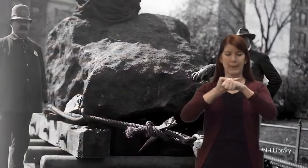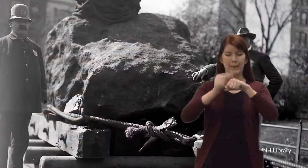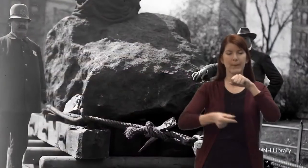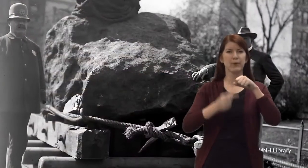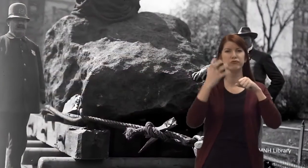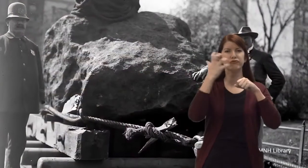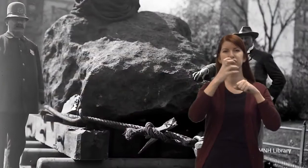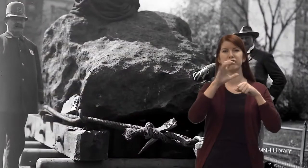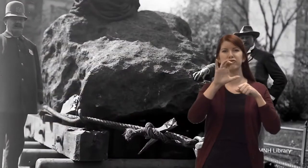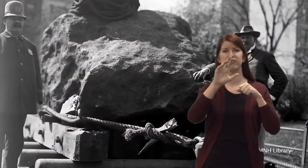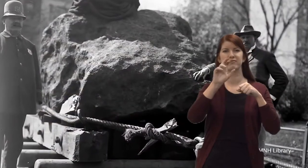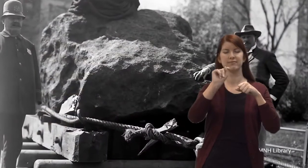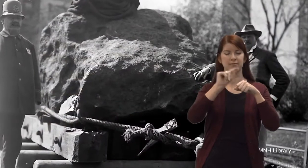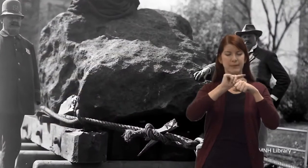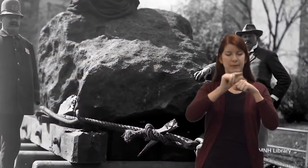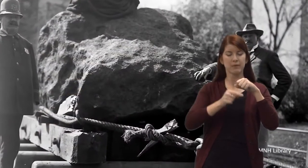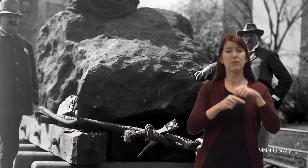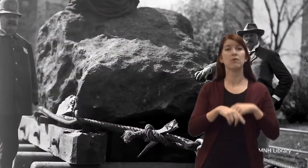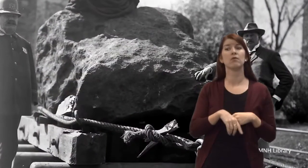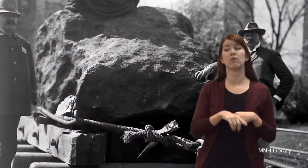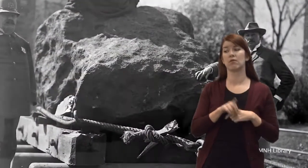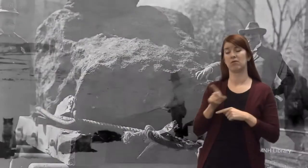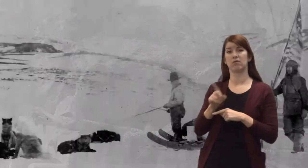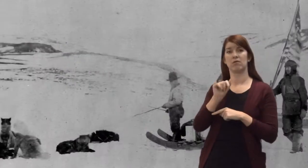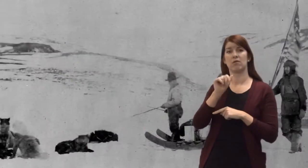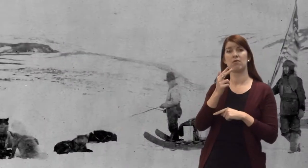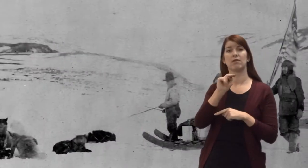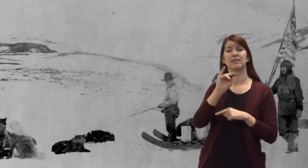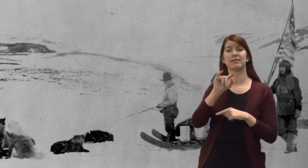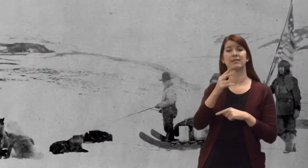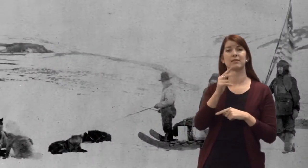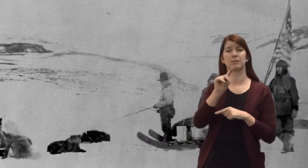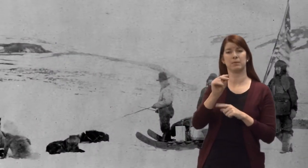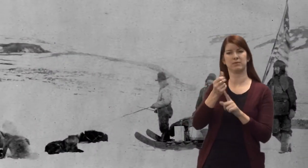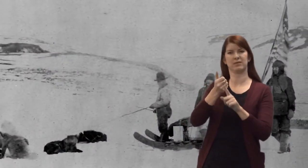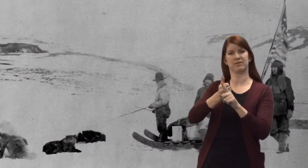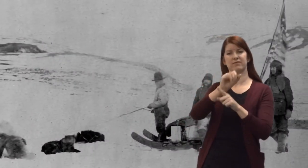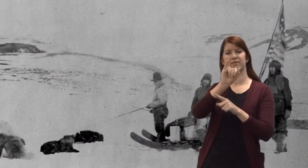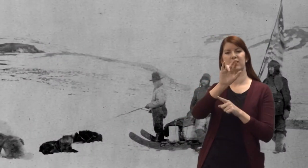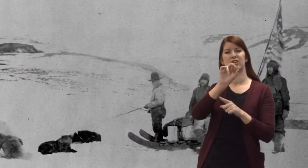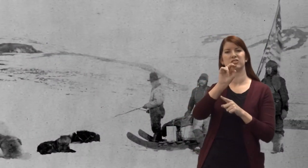Ahnighto is an iron meteorite and it was discovered in Greenland in 1894,